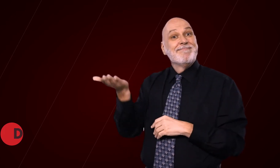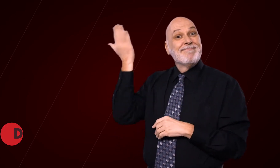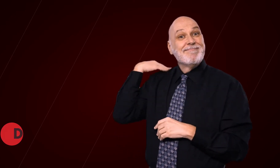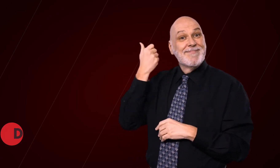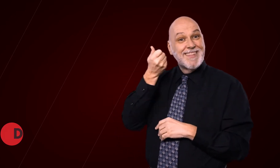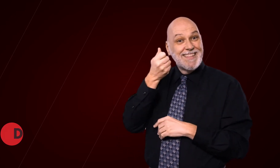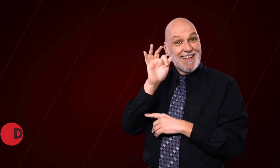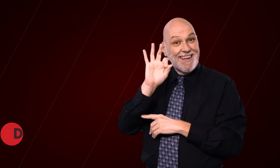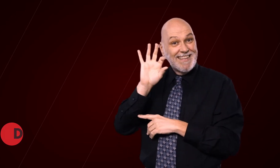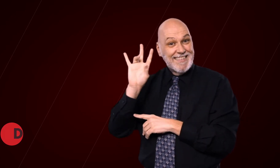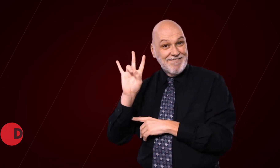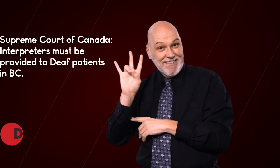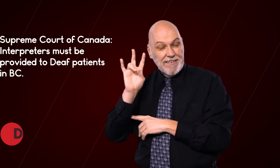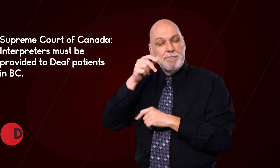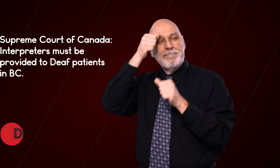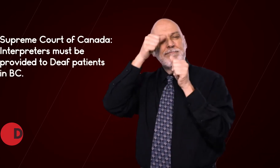In 1997,